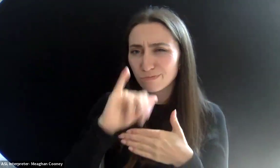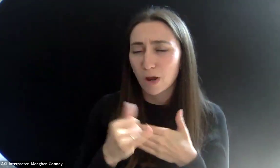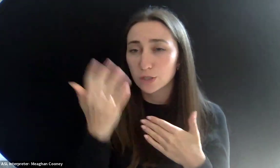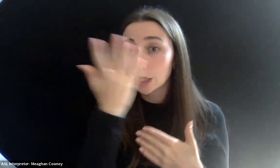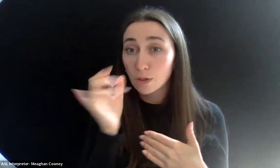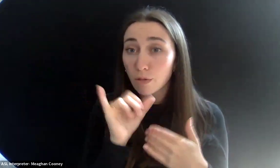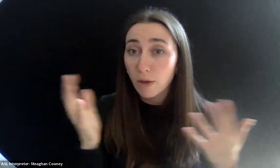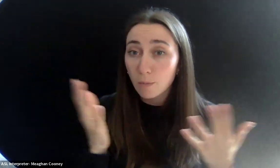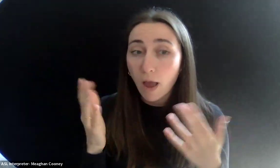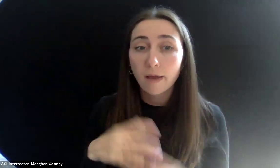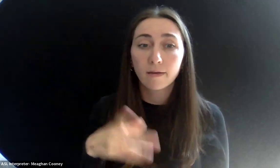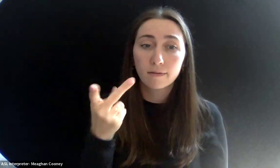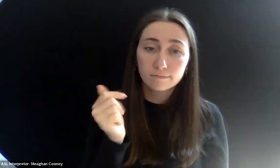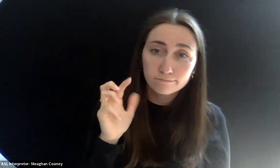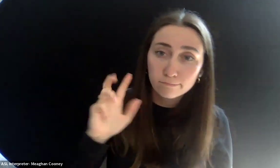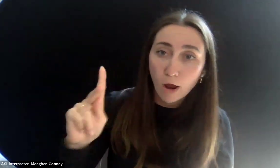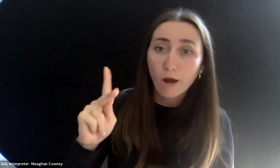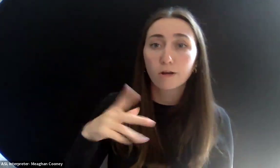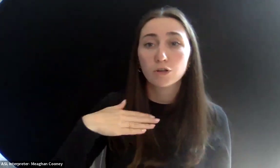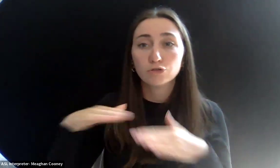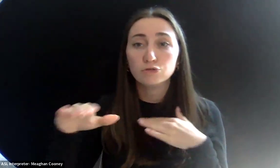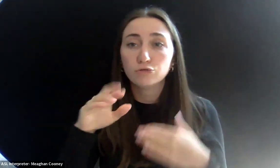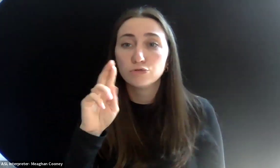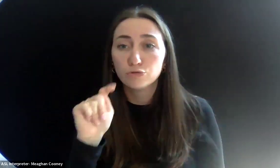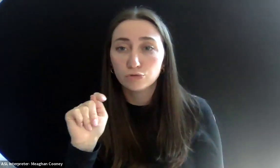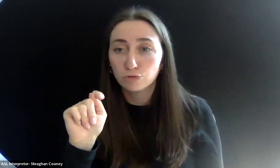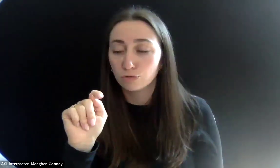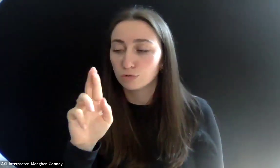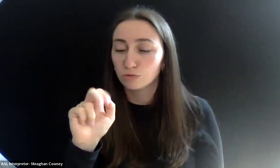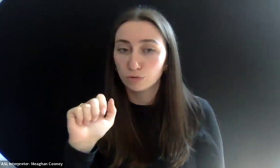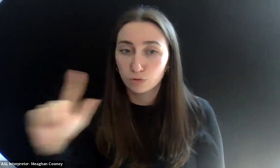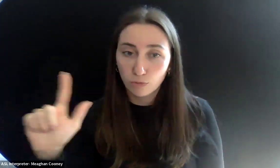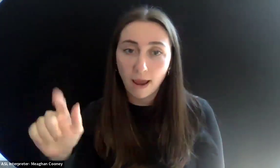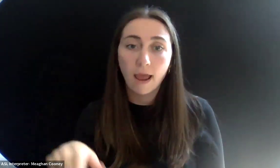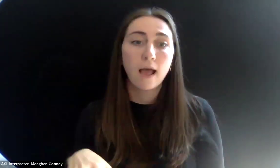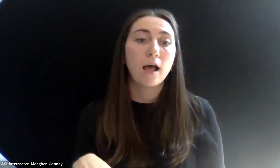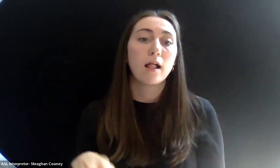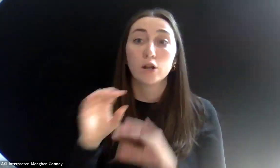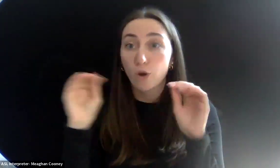trails without a building component and ecological restoration. Next slide.